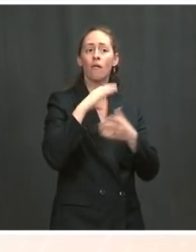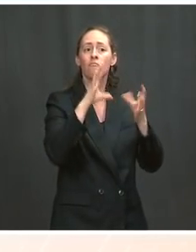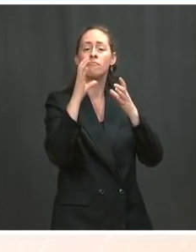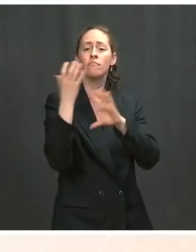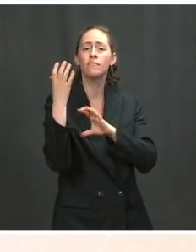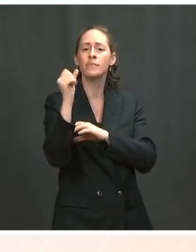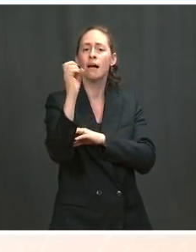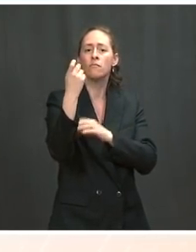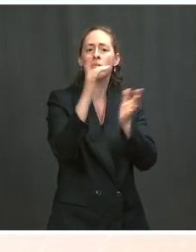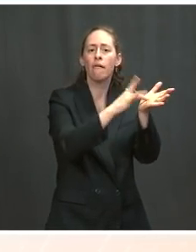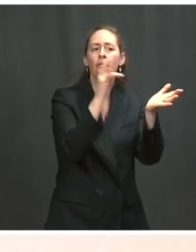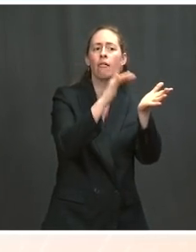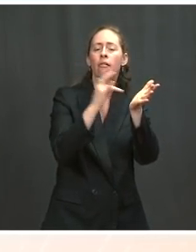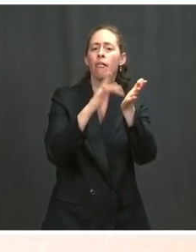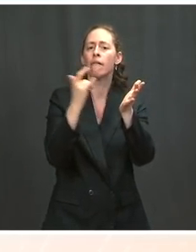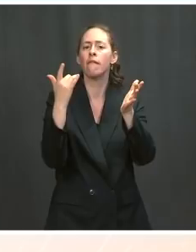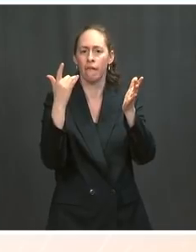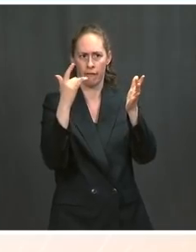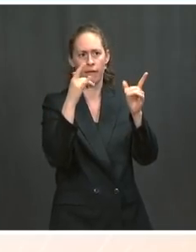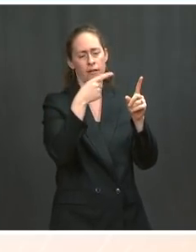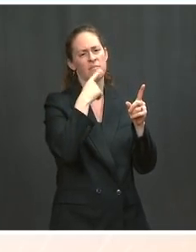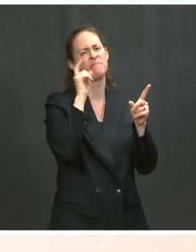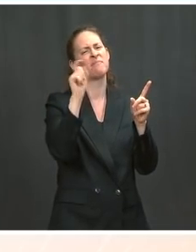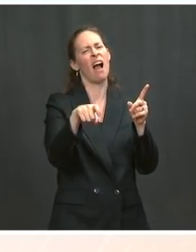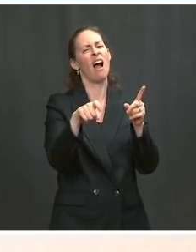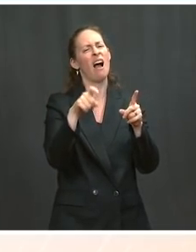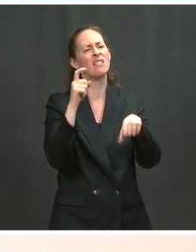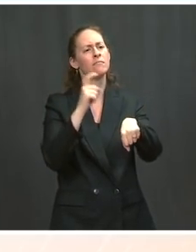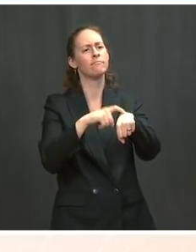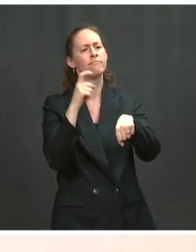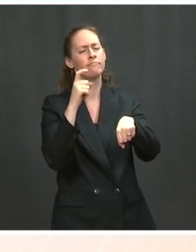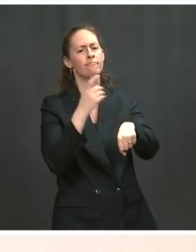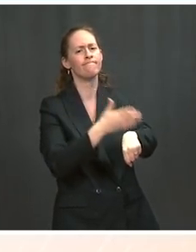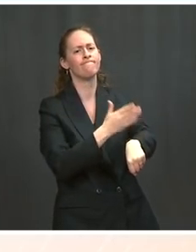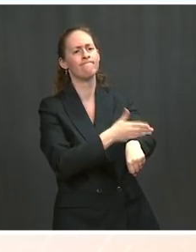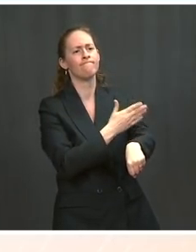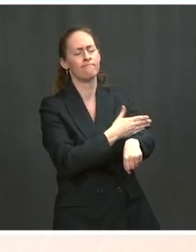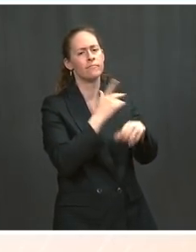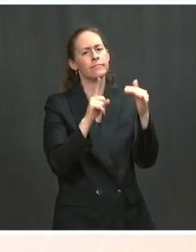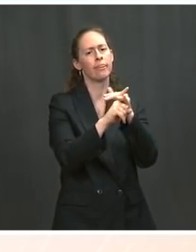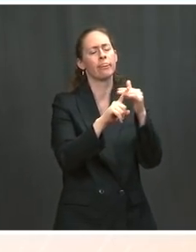and that we have to uproot this horrible, longstanding problem. As he promised during the campaign,